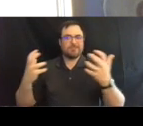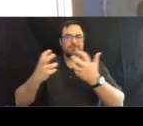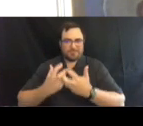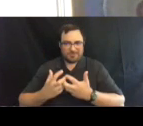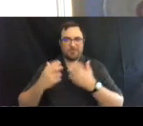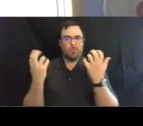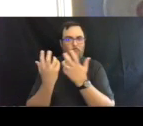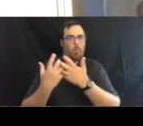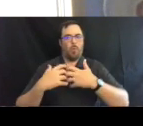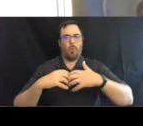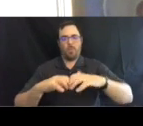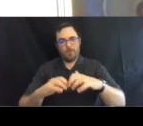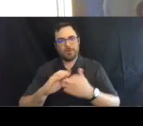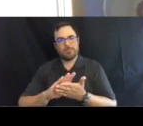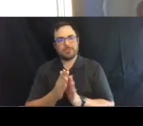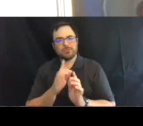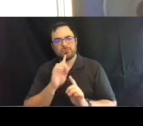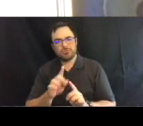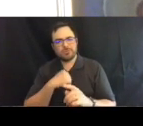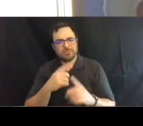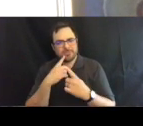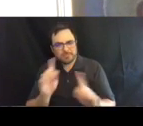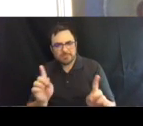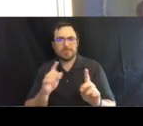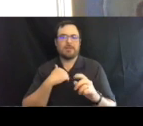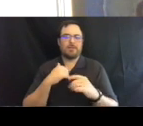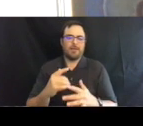can make it as dense as possible pack in as many things